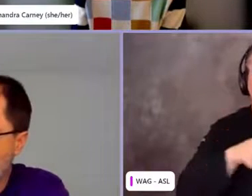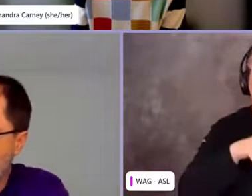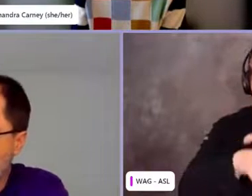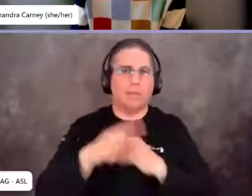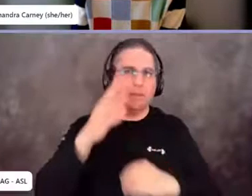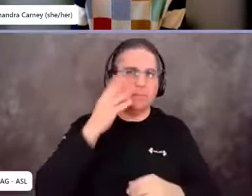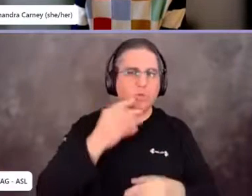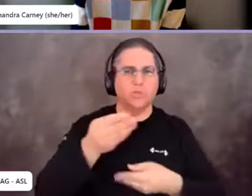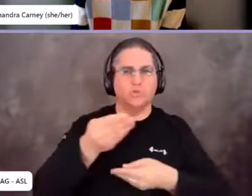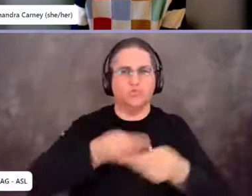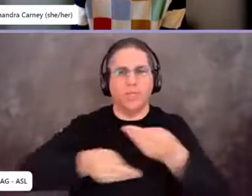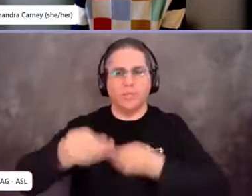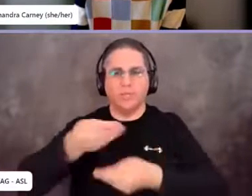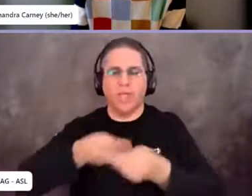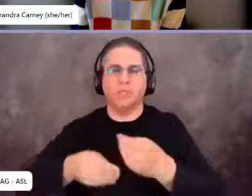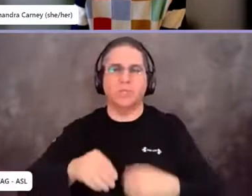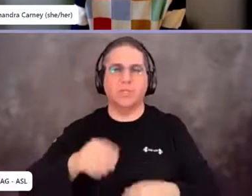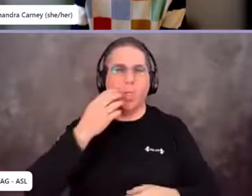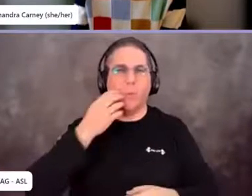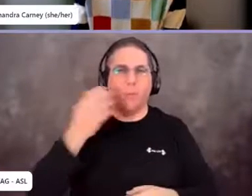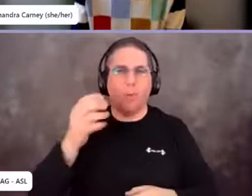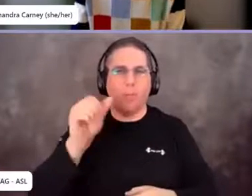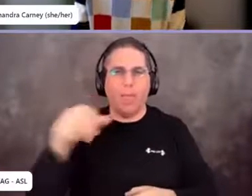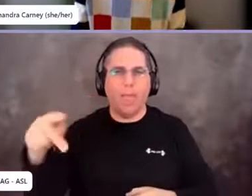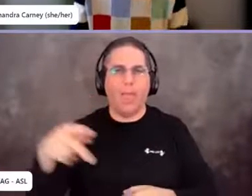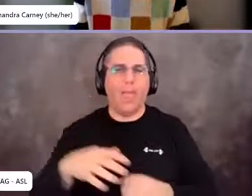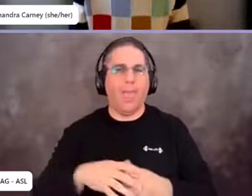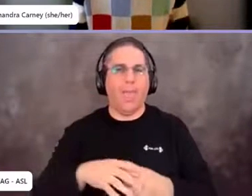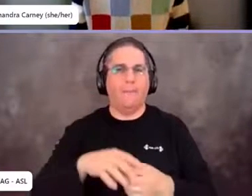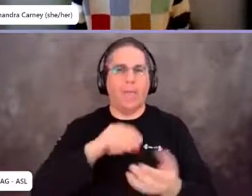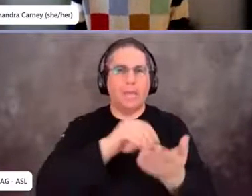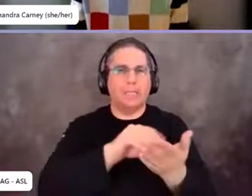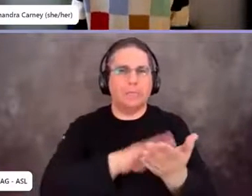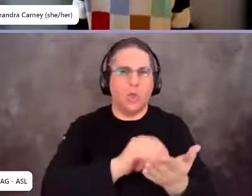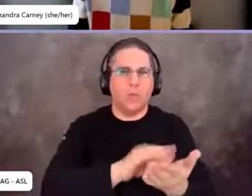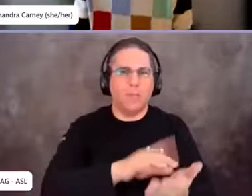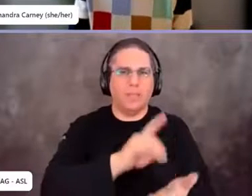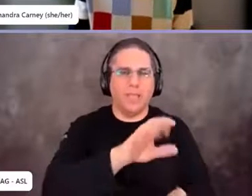once you start looking at it. It's it's not just how is our website doing and how are they lived experiences and